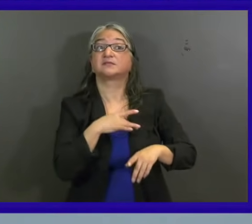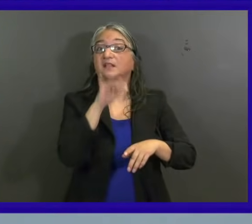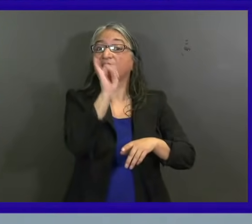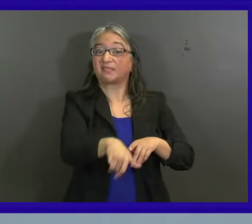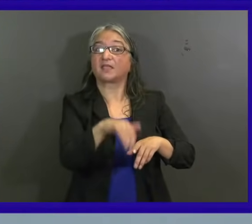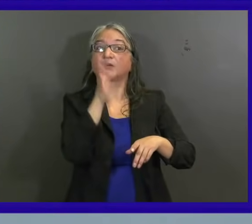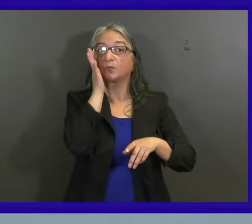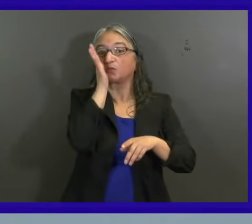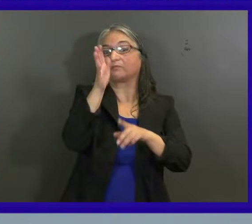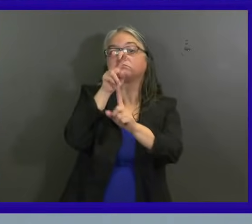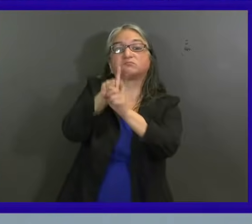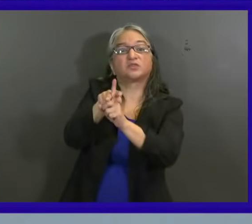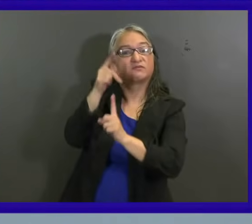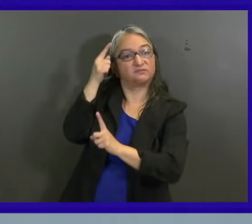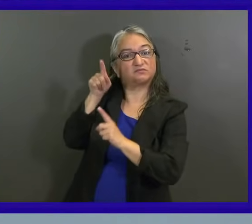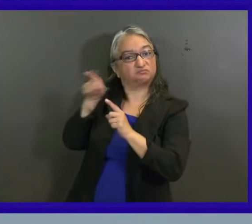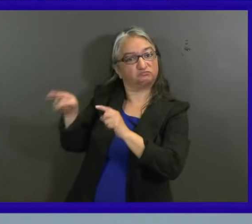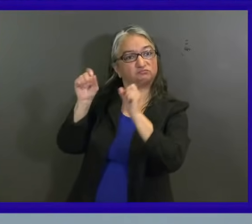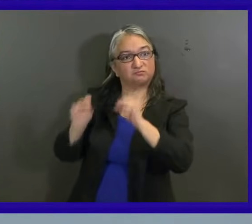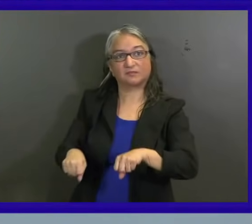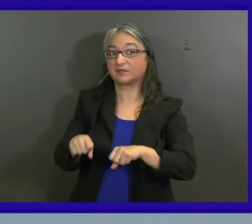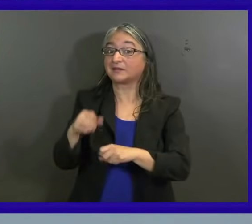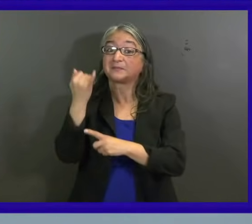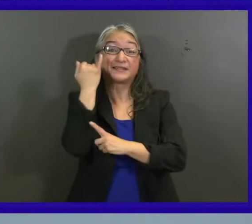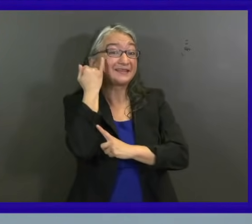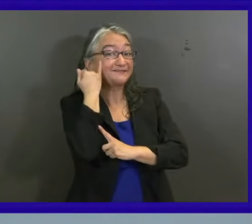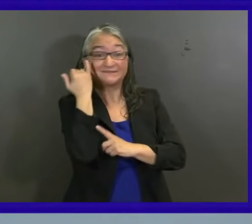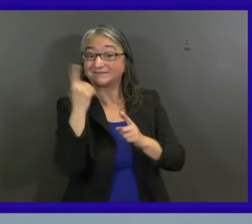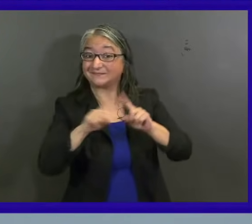but don't wait if you aren't able to get an appointment through the provincial system